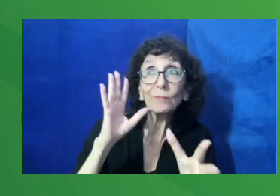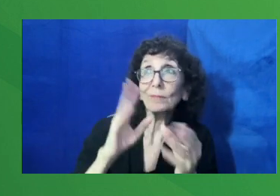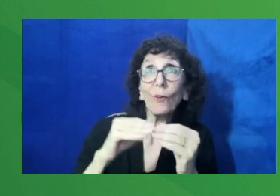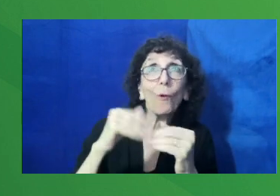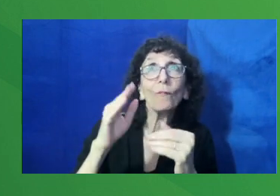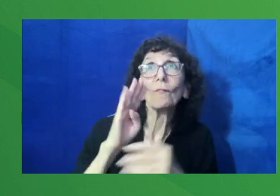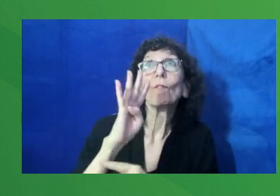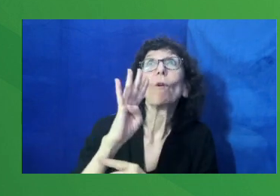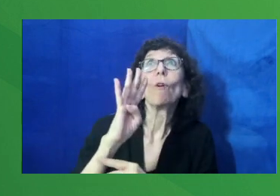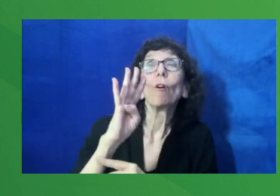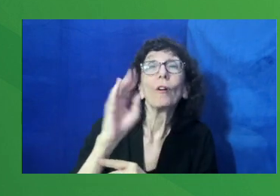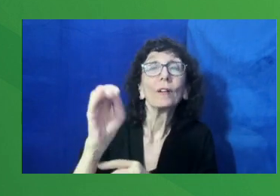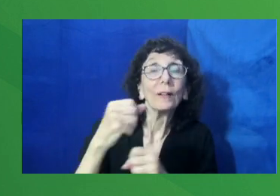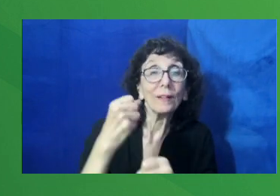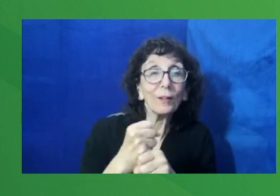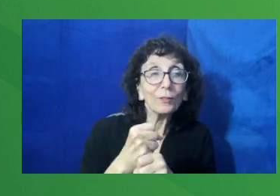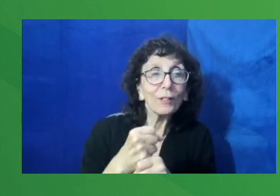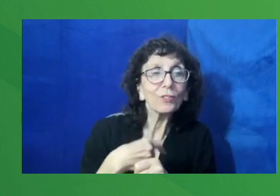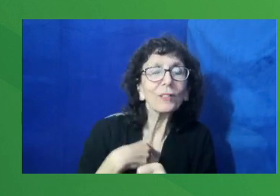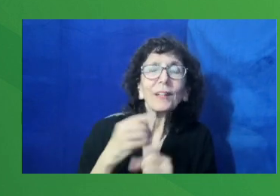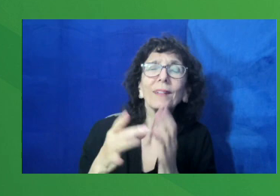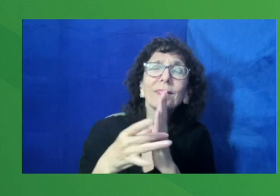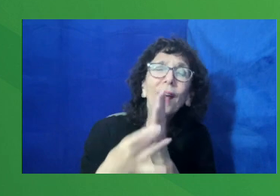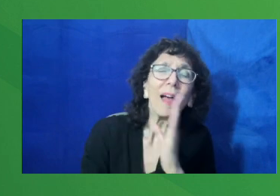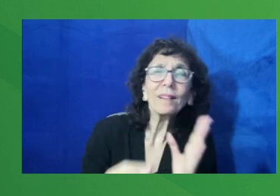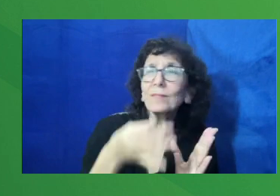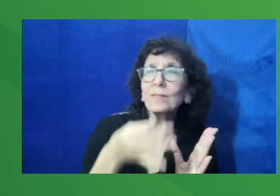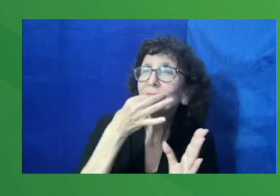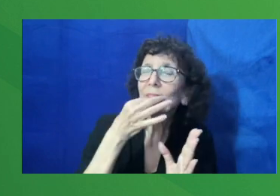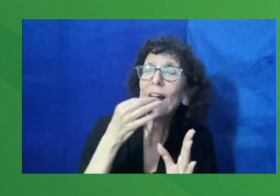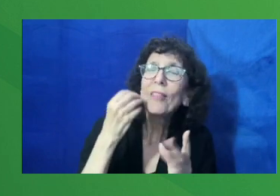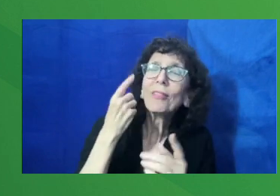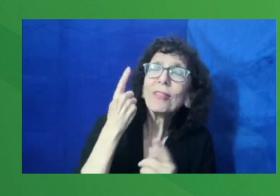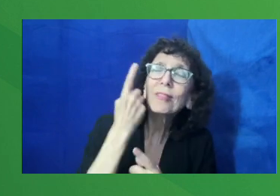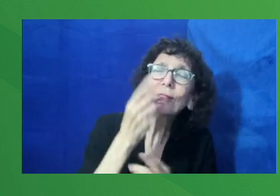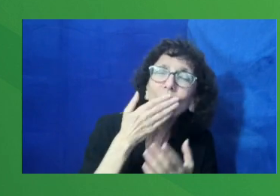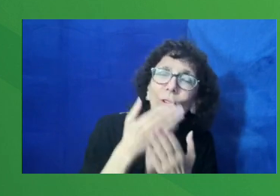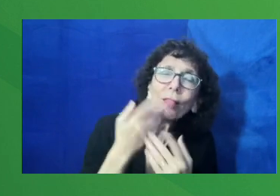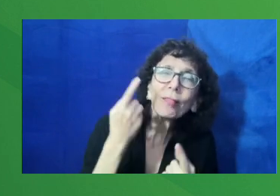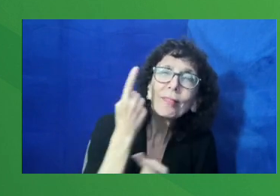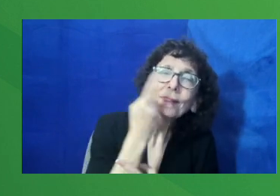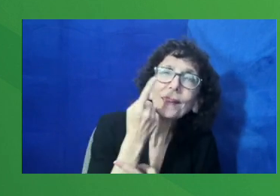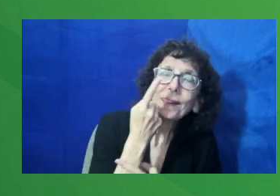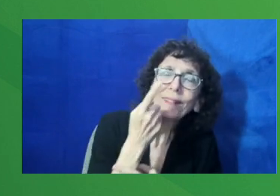most talented and thoughtful colleagues I have had the pleasure of working with. So, Bora, take it away. BORA SIMMONS: